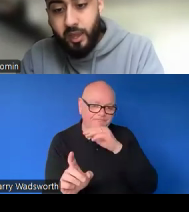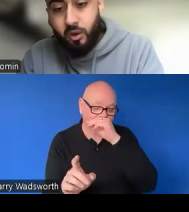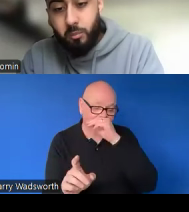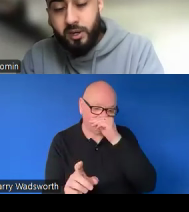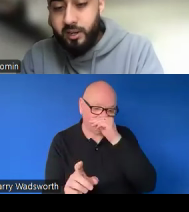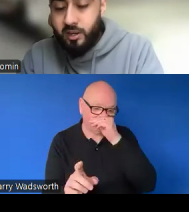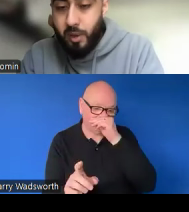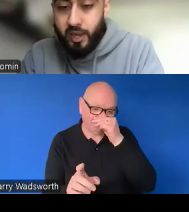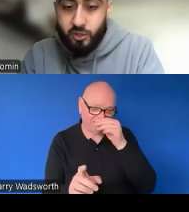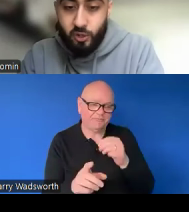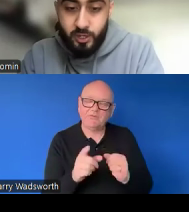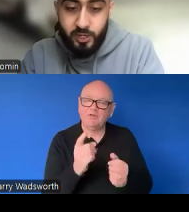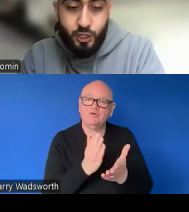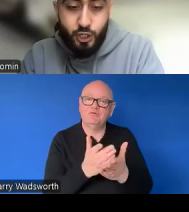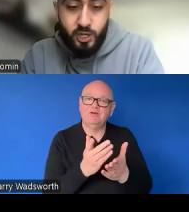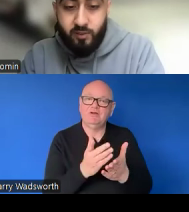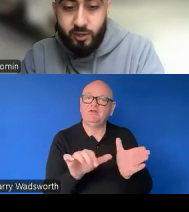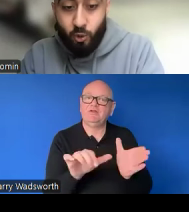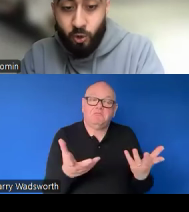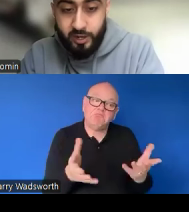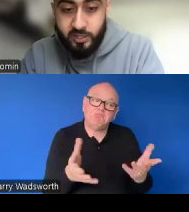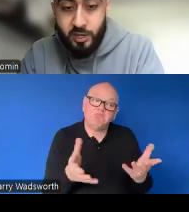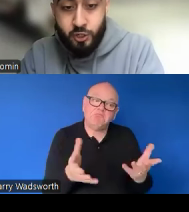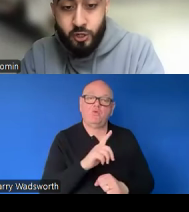It completely depends on each individual organization,